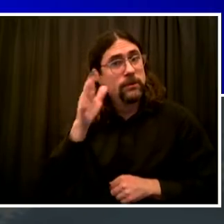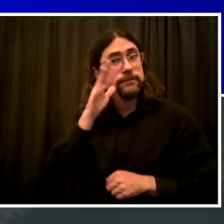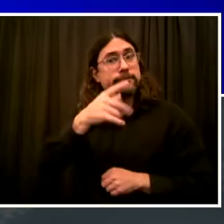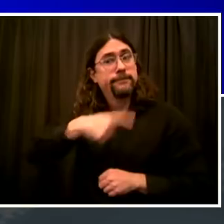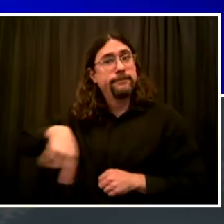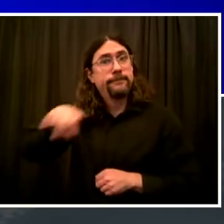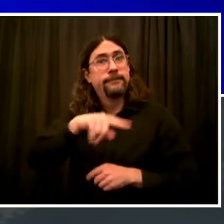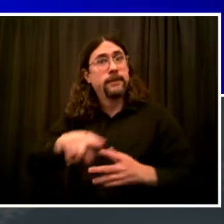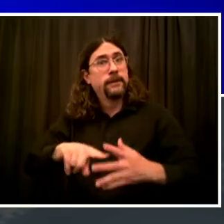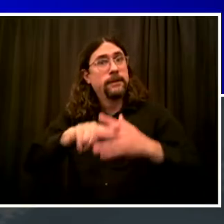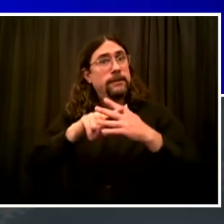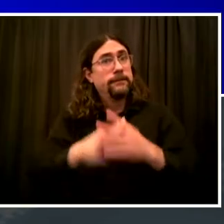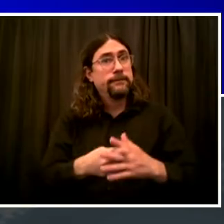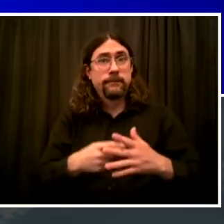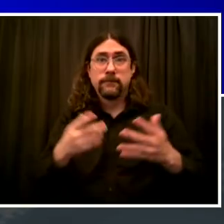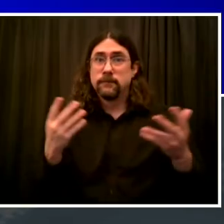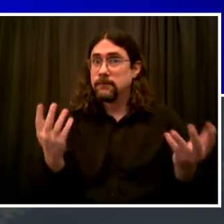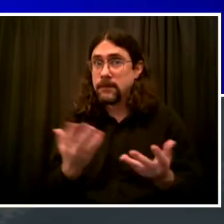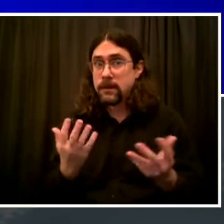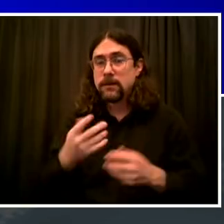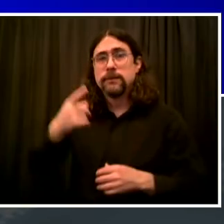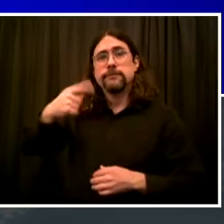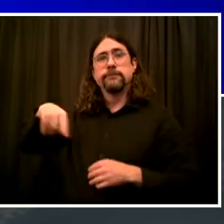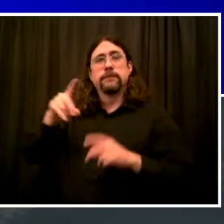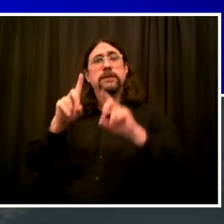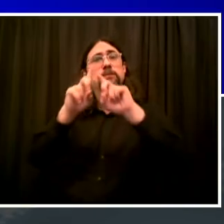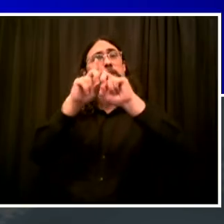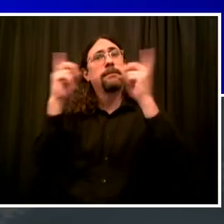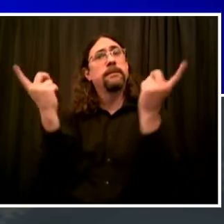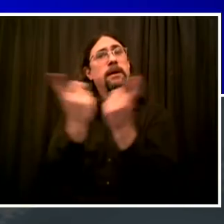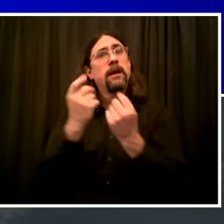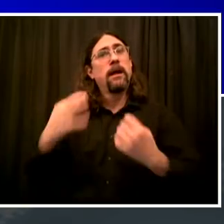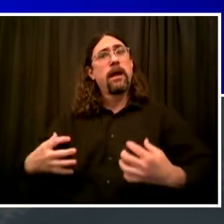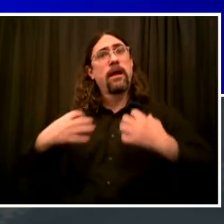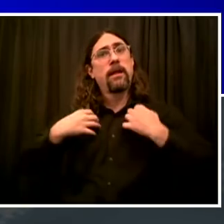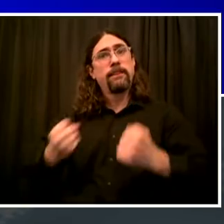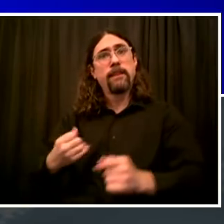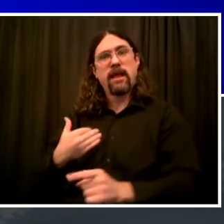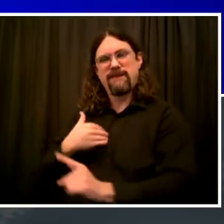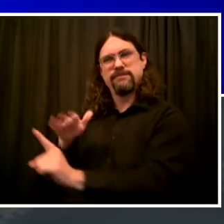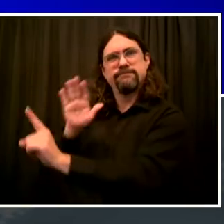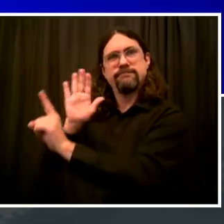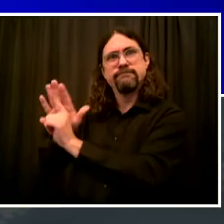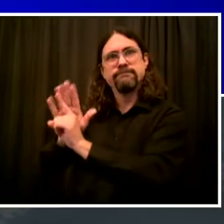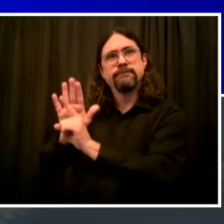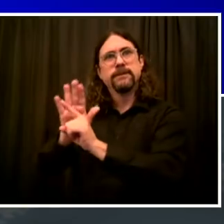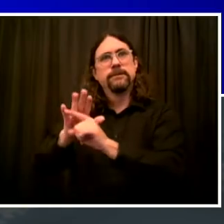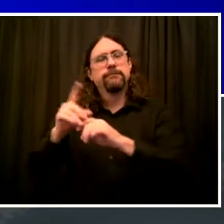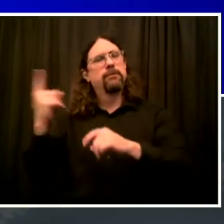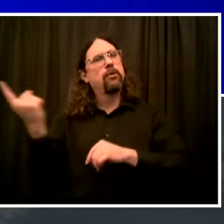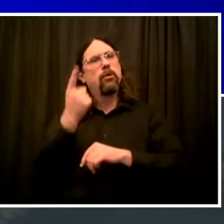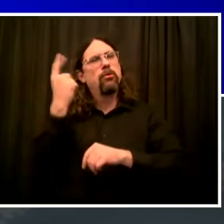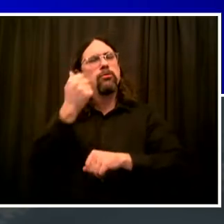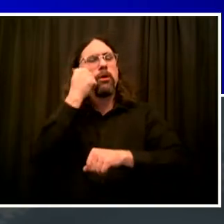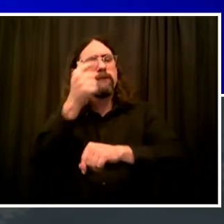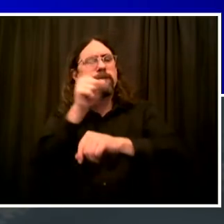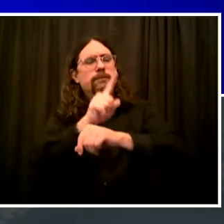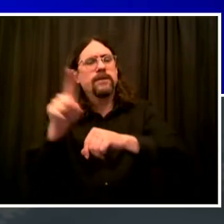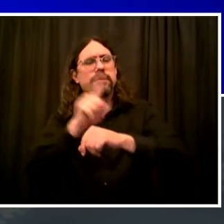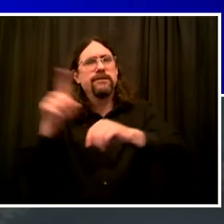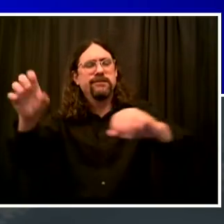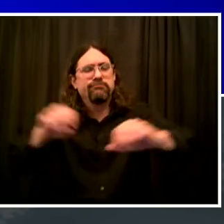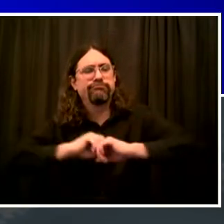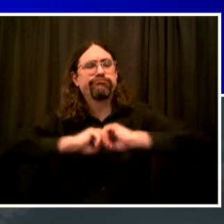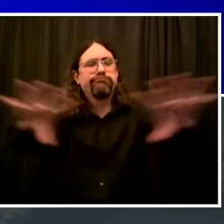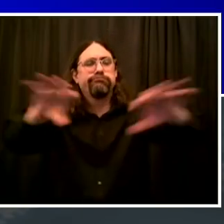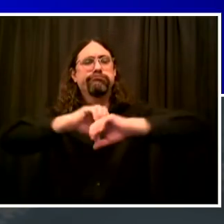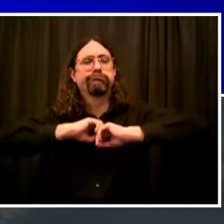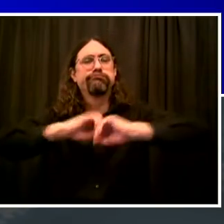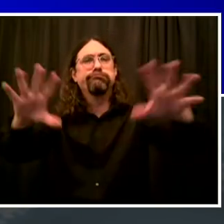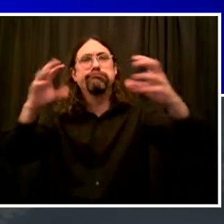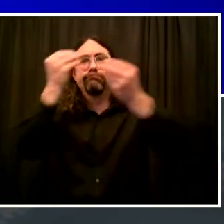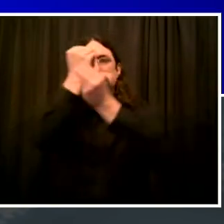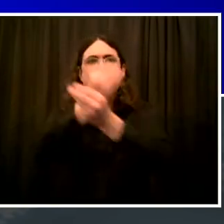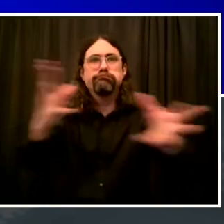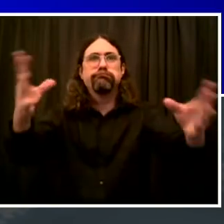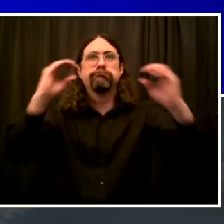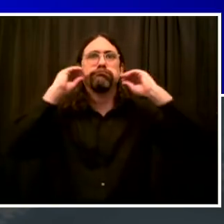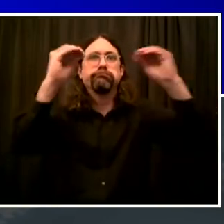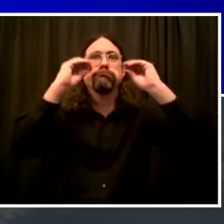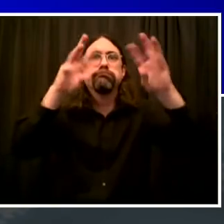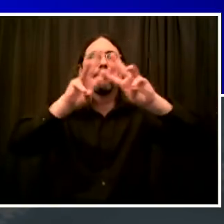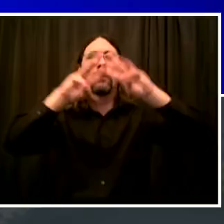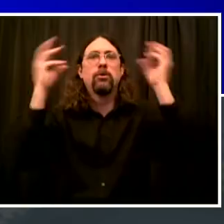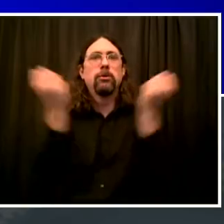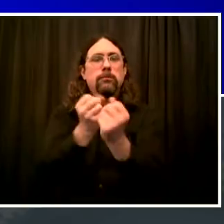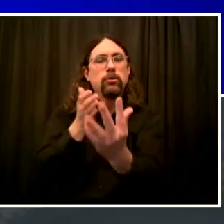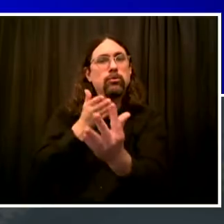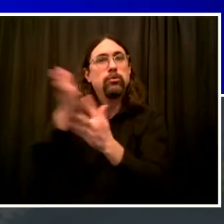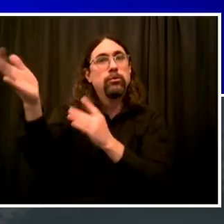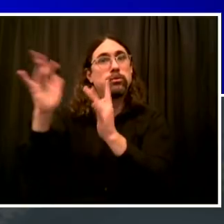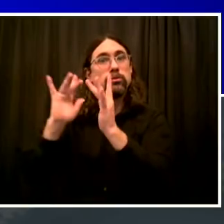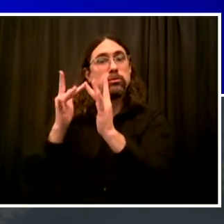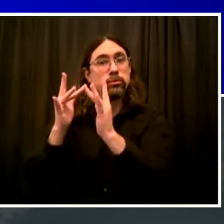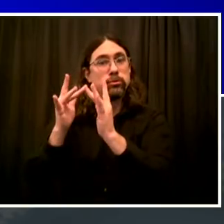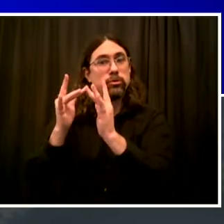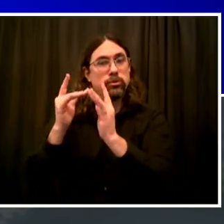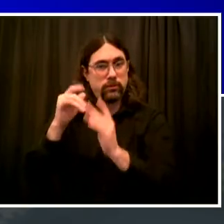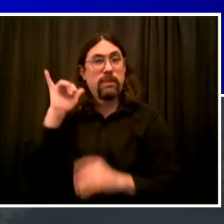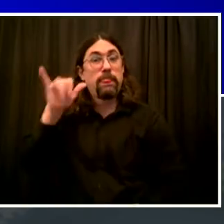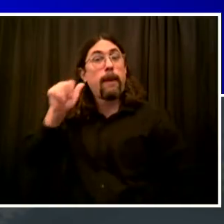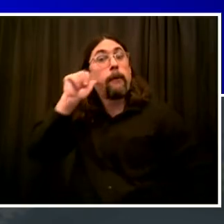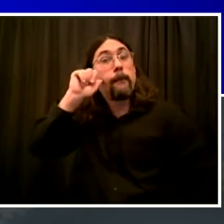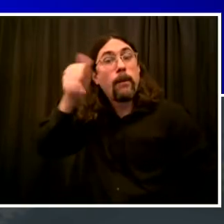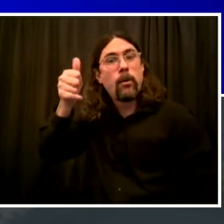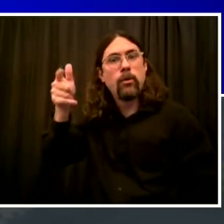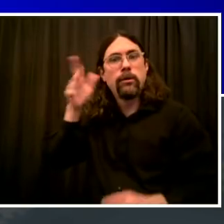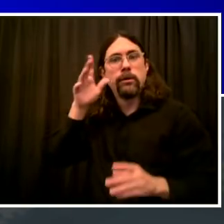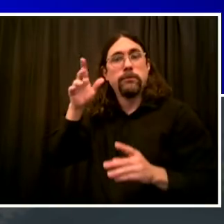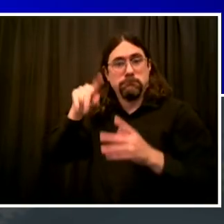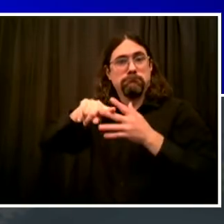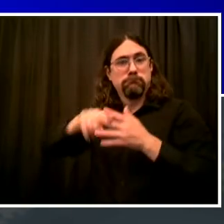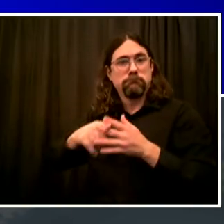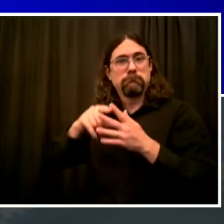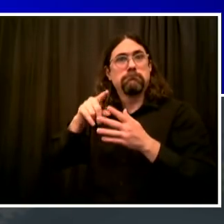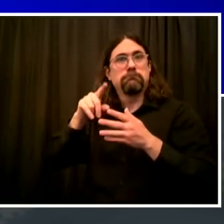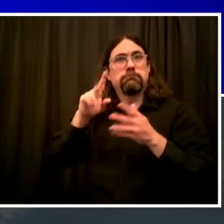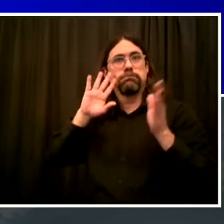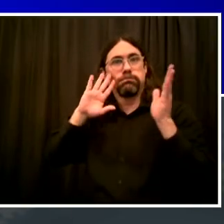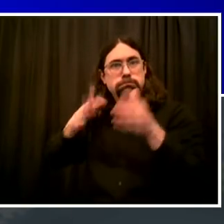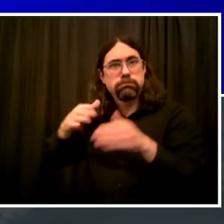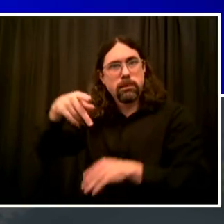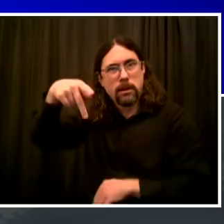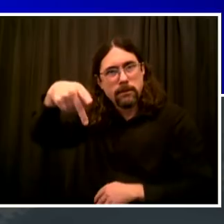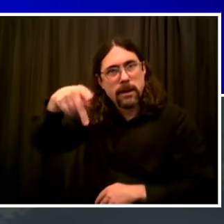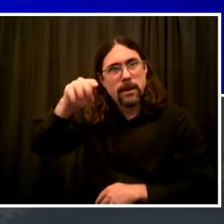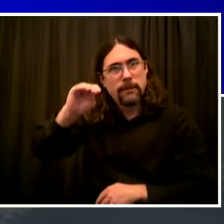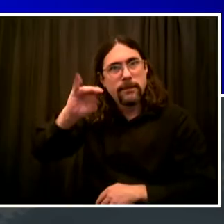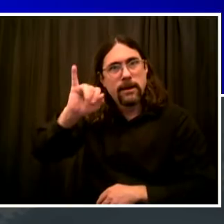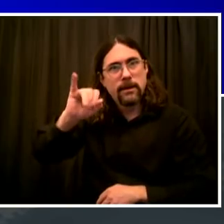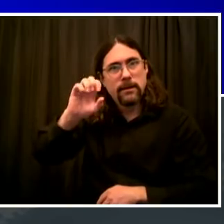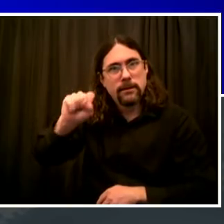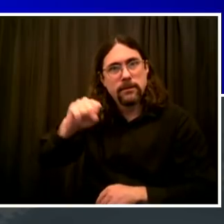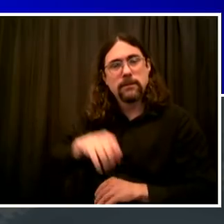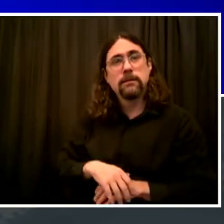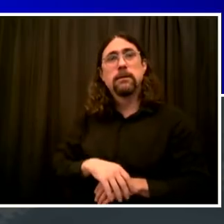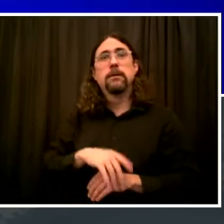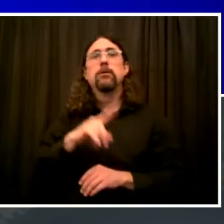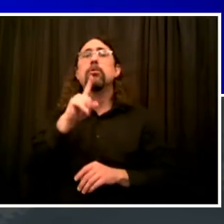IT.